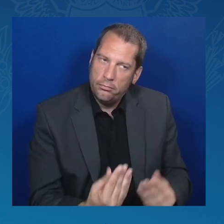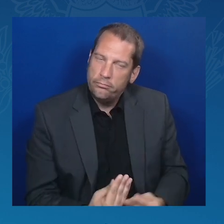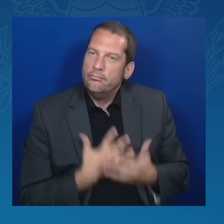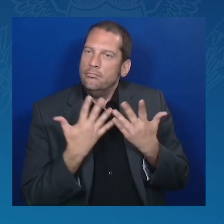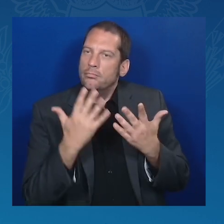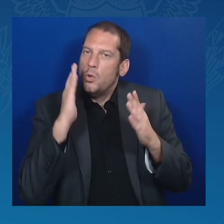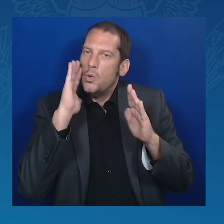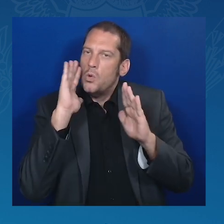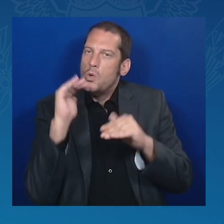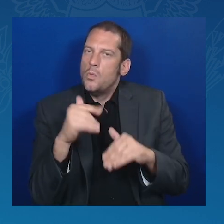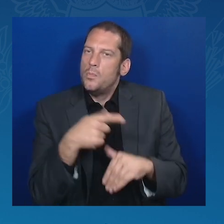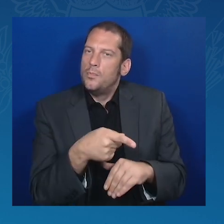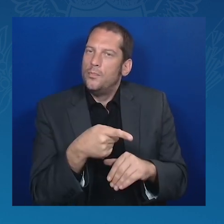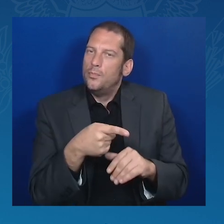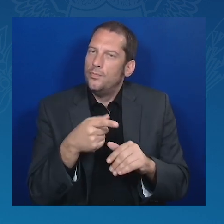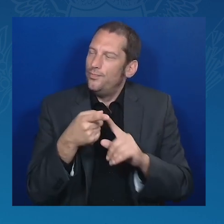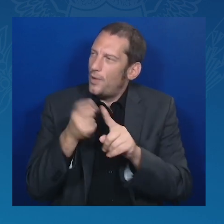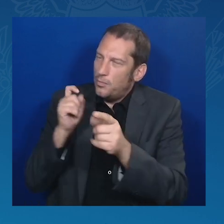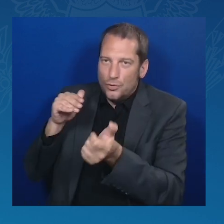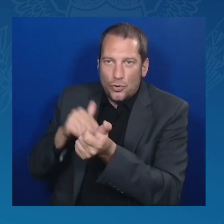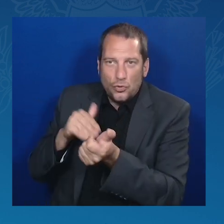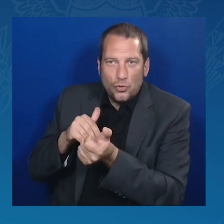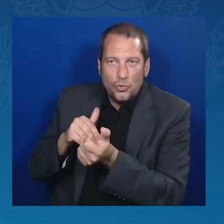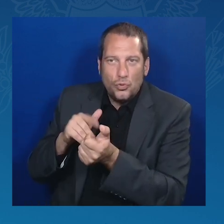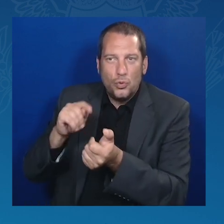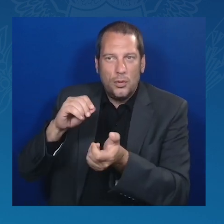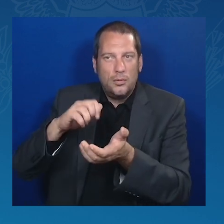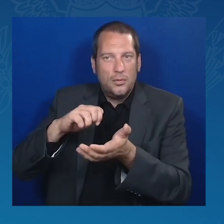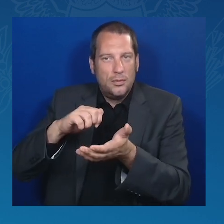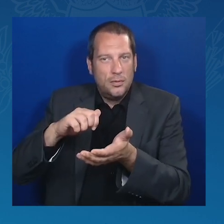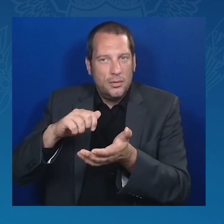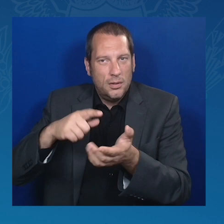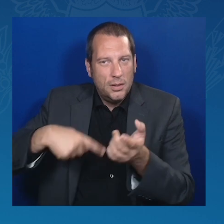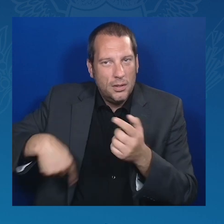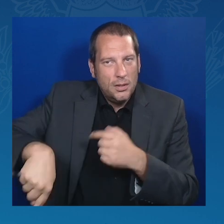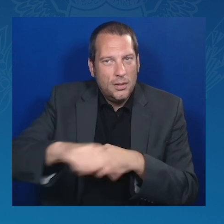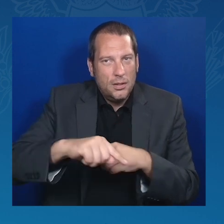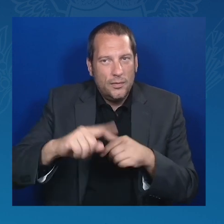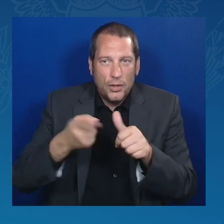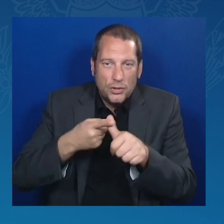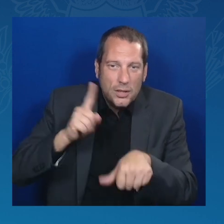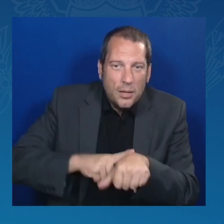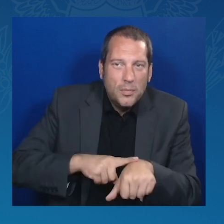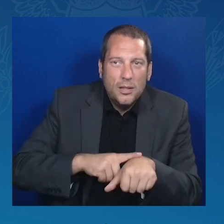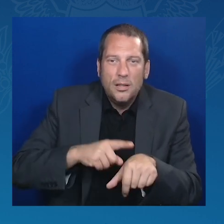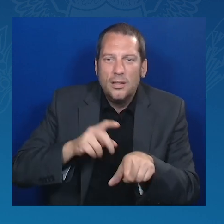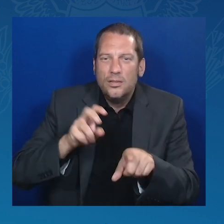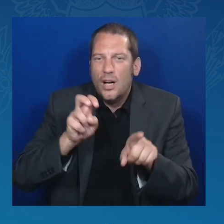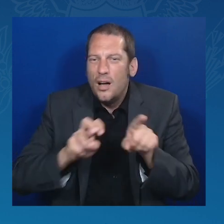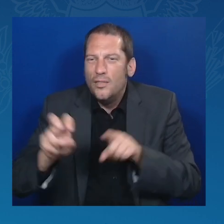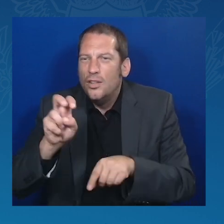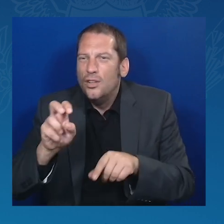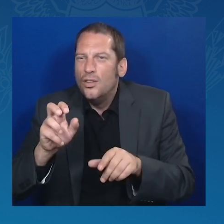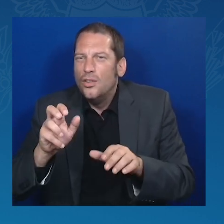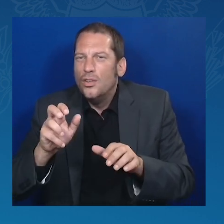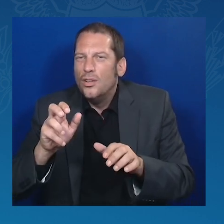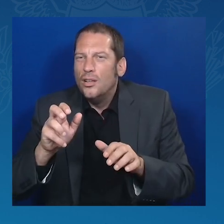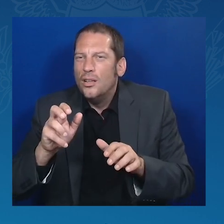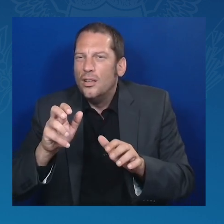I learned from Arc Southeast so much of the work that goes into them working on phone lines, booking Ubers, booking Uber Eats,